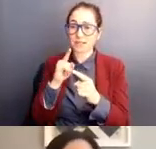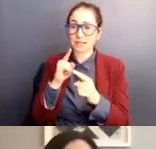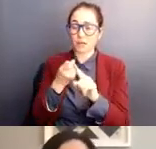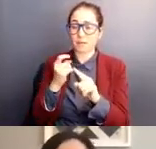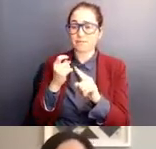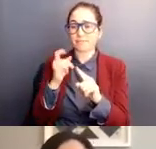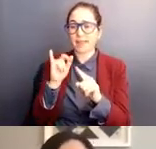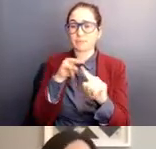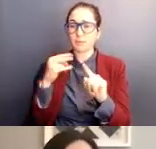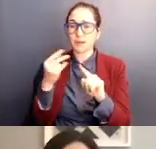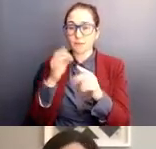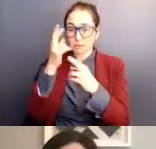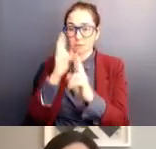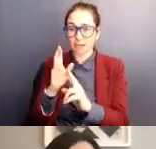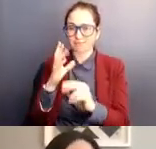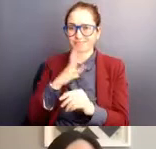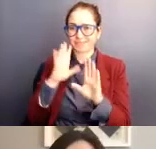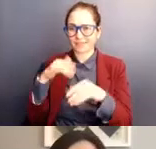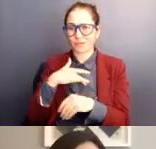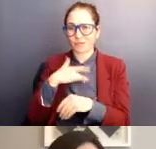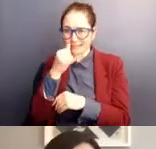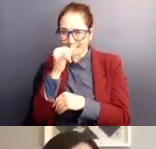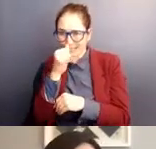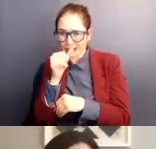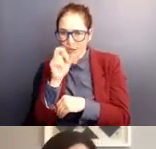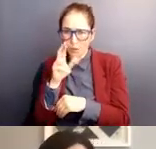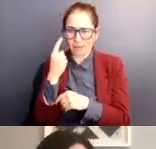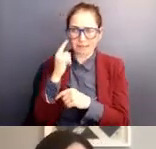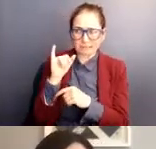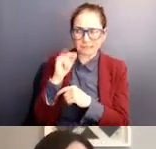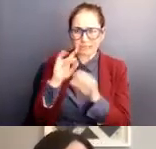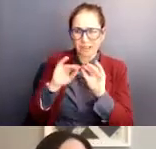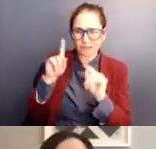Don't worry if it's a silly question or you think it's really obvious and you should know the answer.